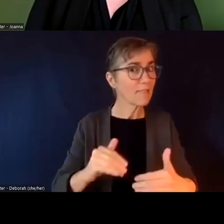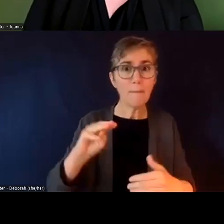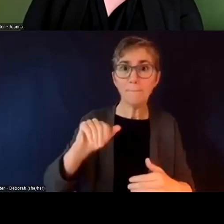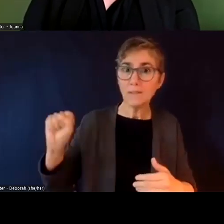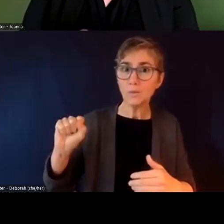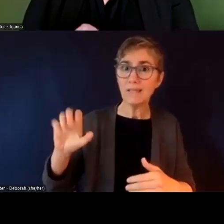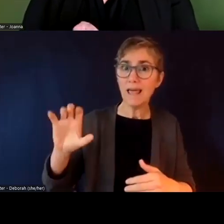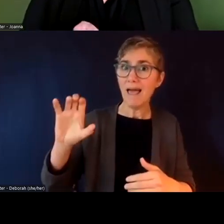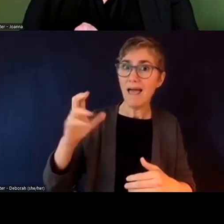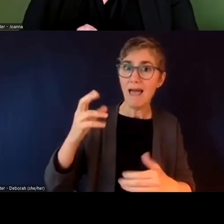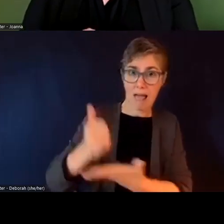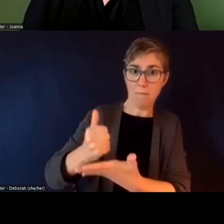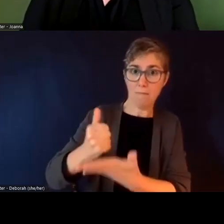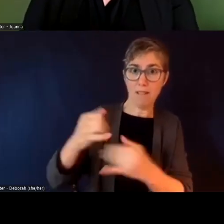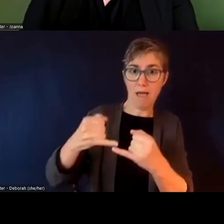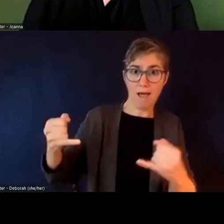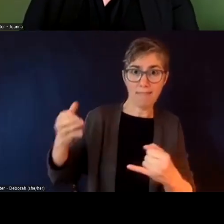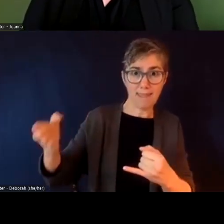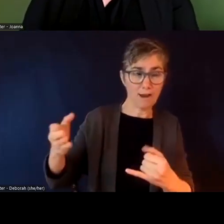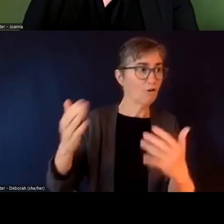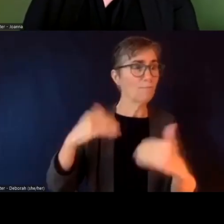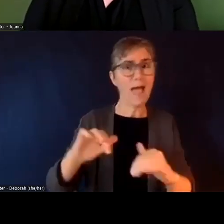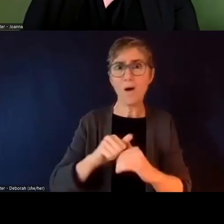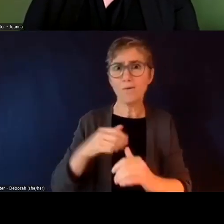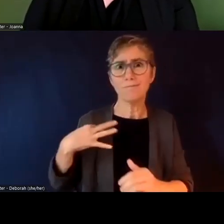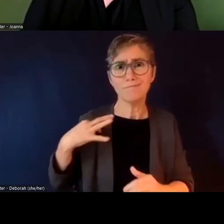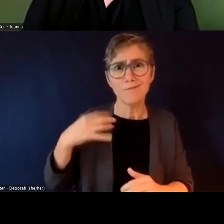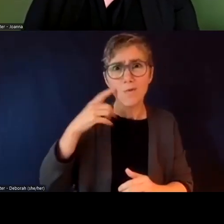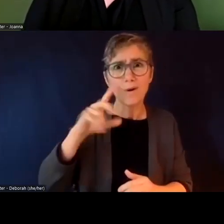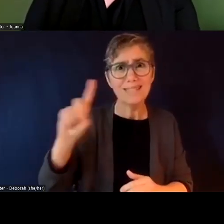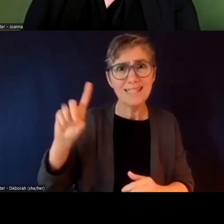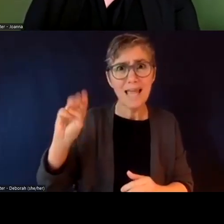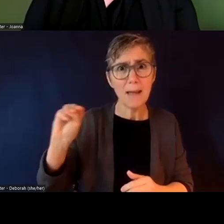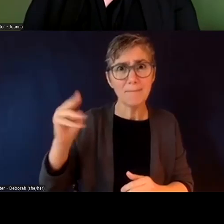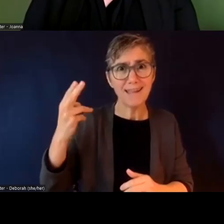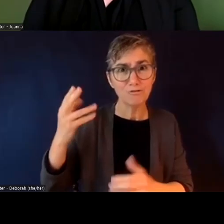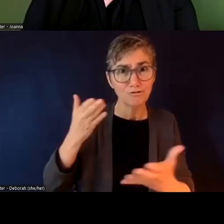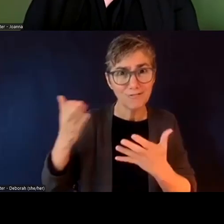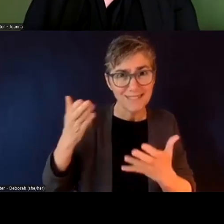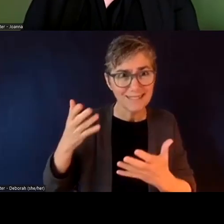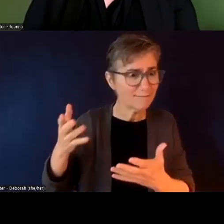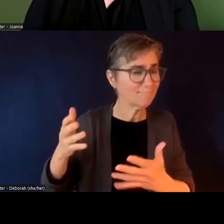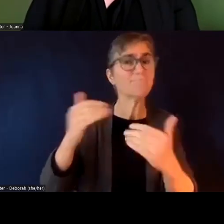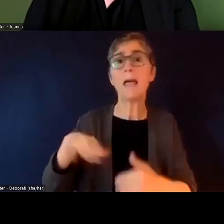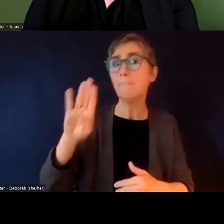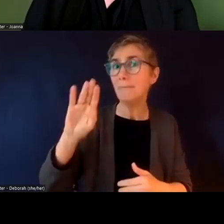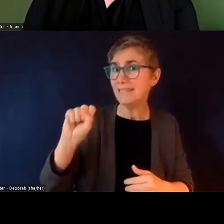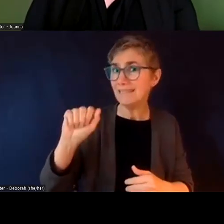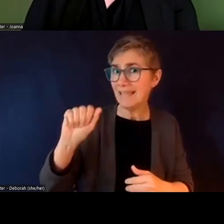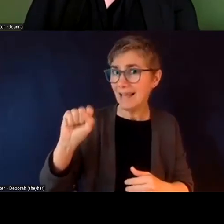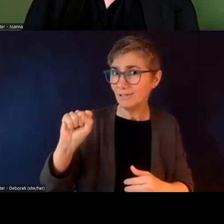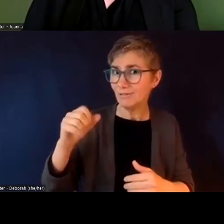How to apply for DMH services. That application is there. The BSAS Recovery Centers. How many Scotty?